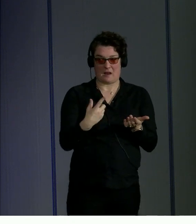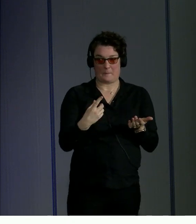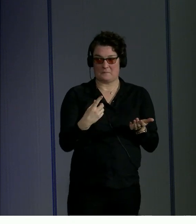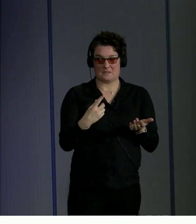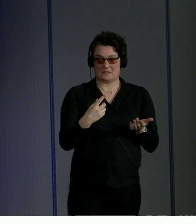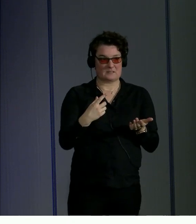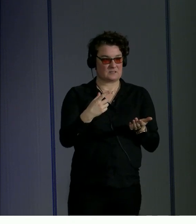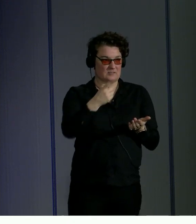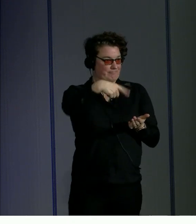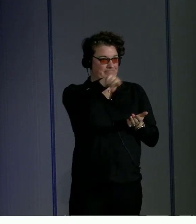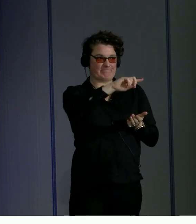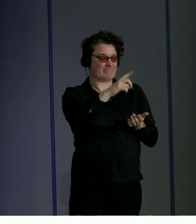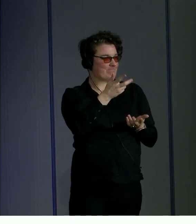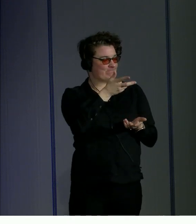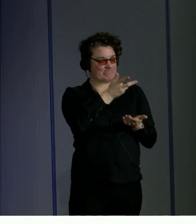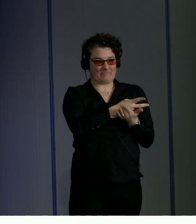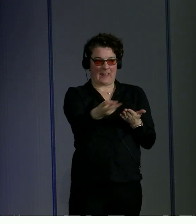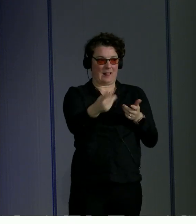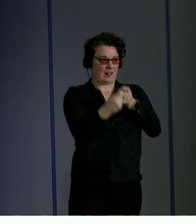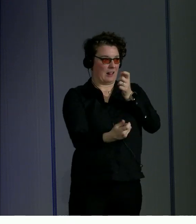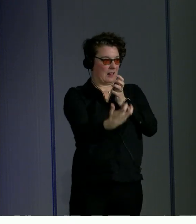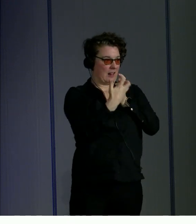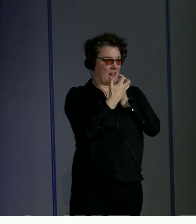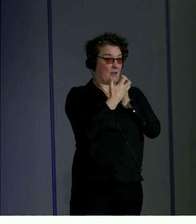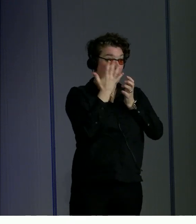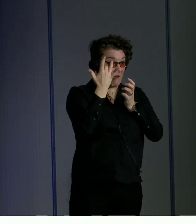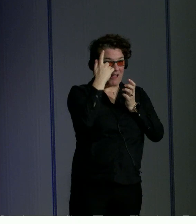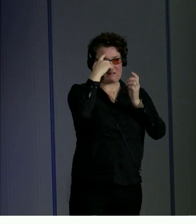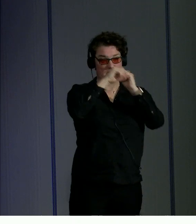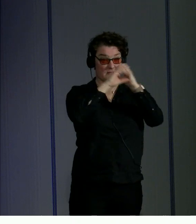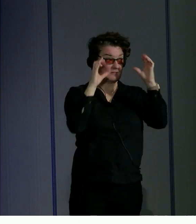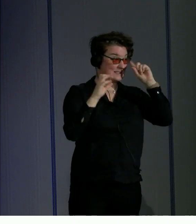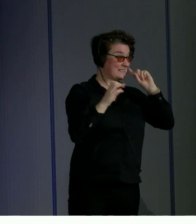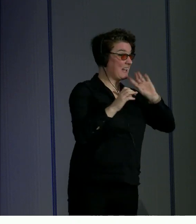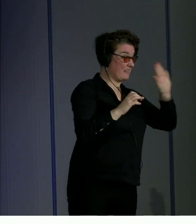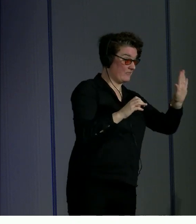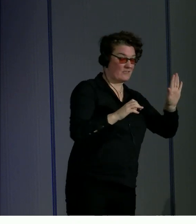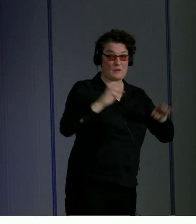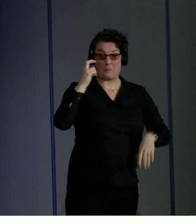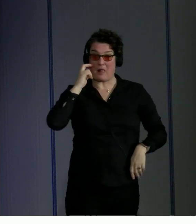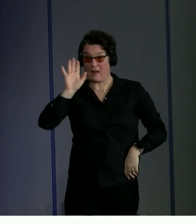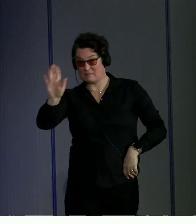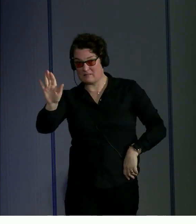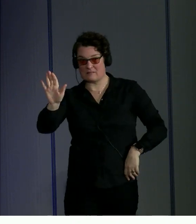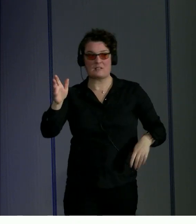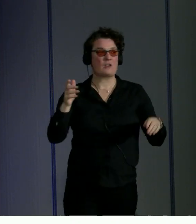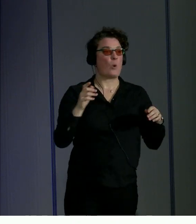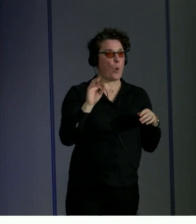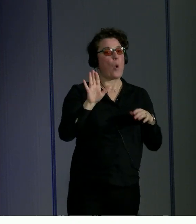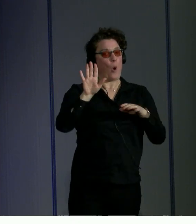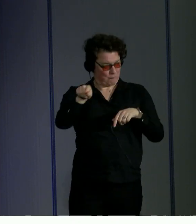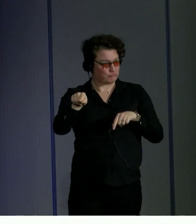being accommodated to because they're trying to accommodate either the Deaf or the blind, or both but not together. >>